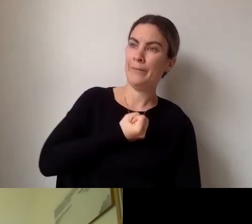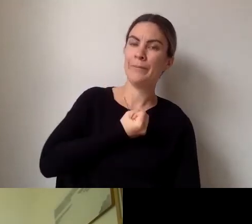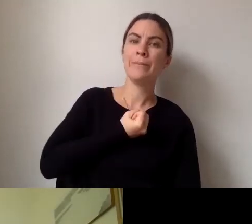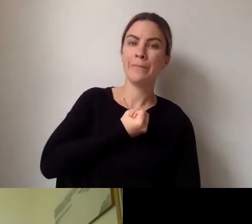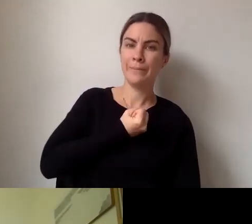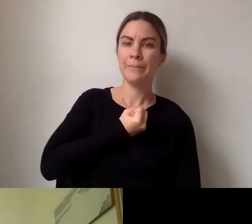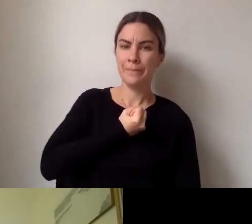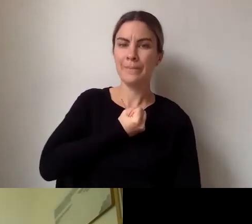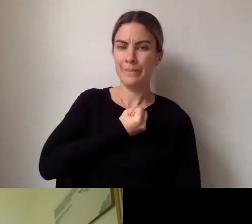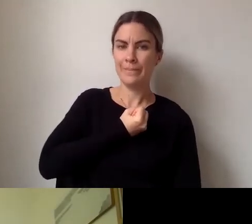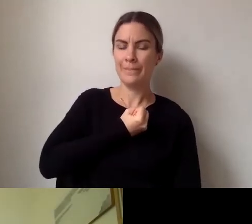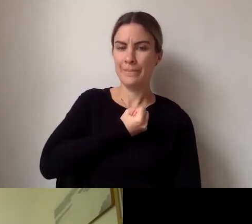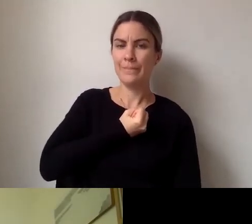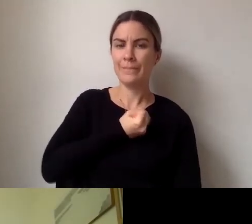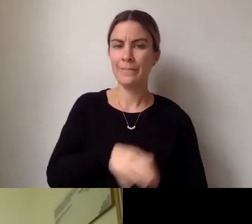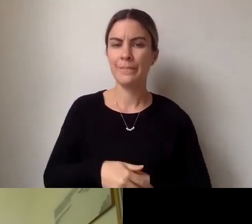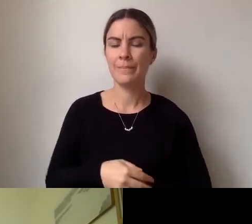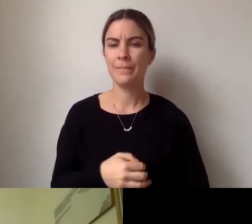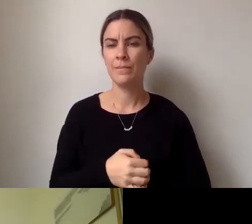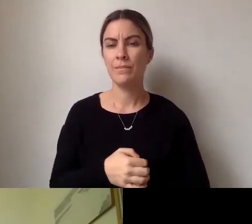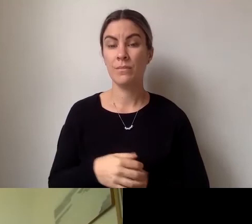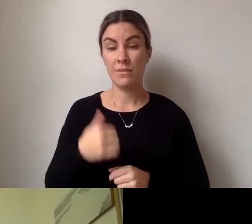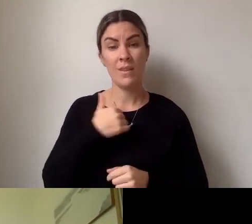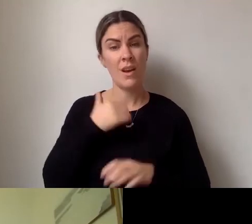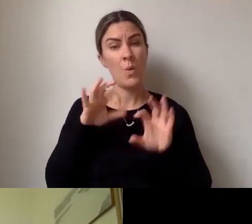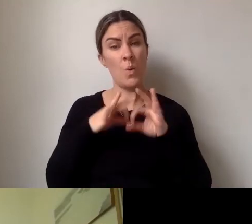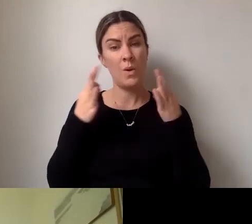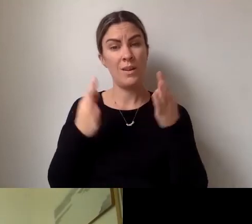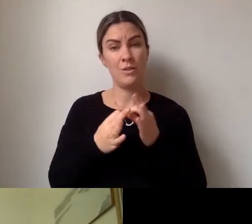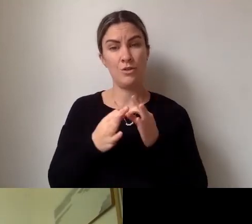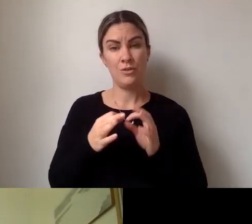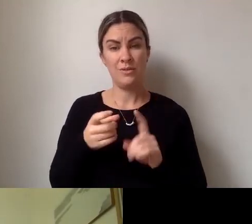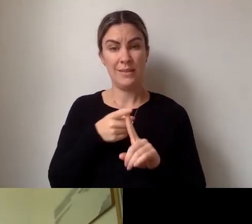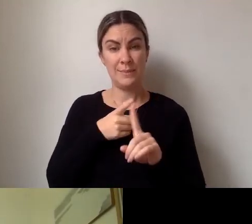And in our organisations, particularly. I guess